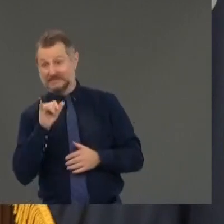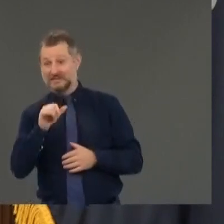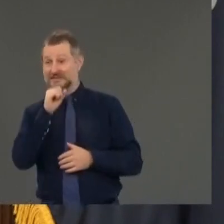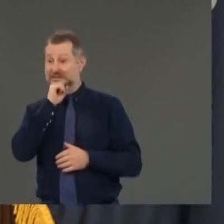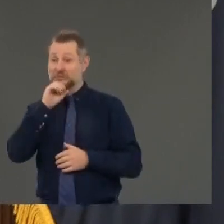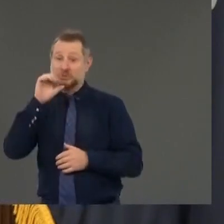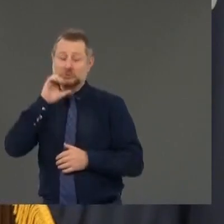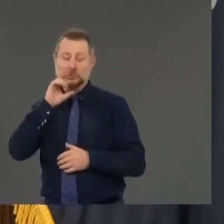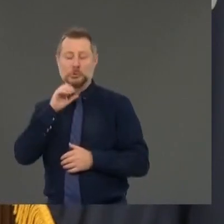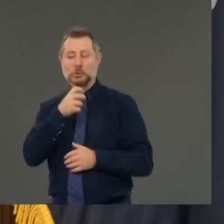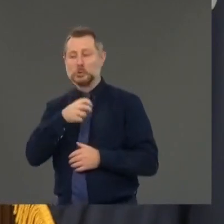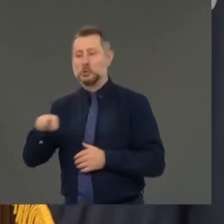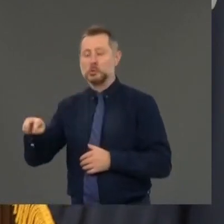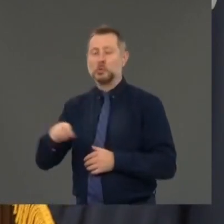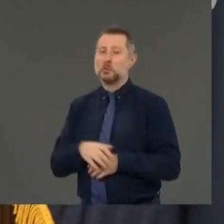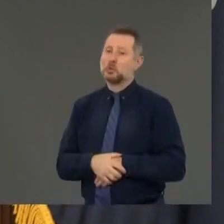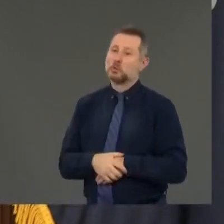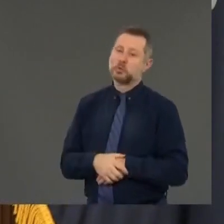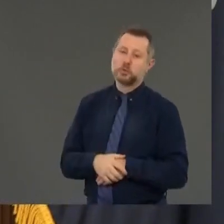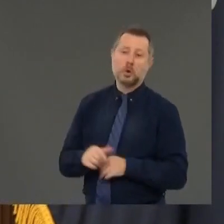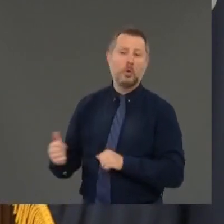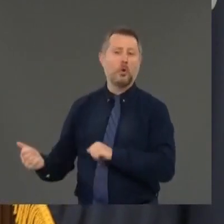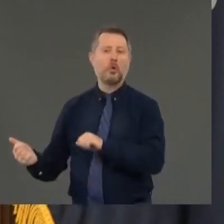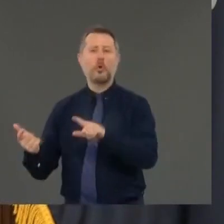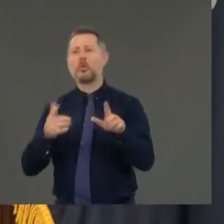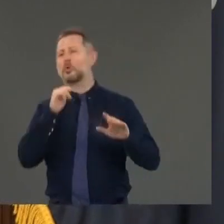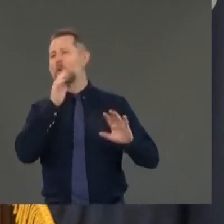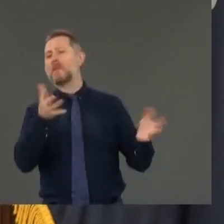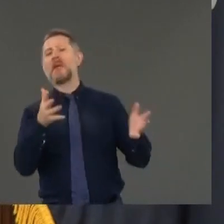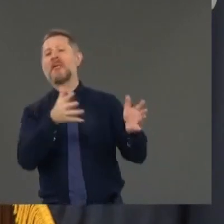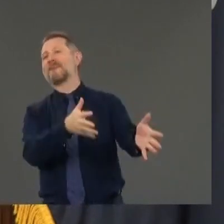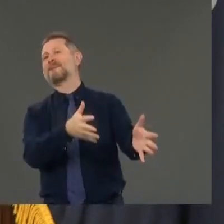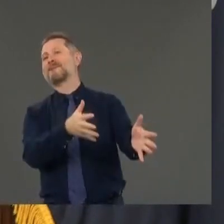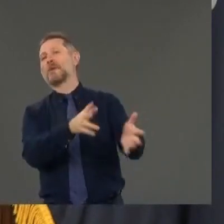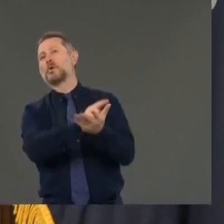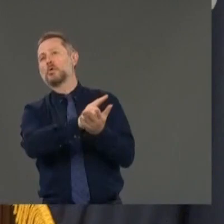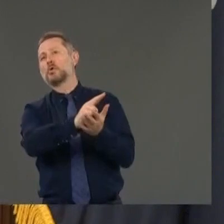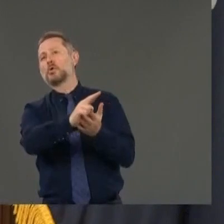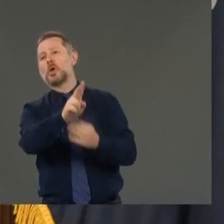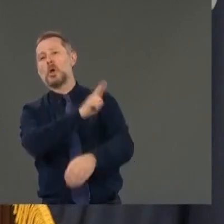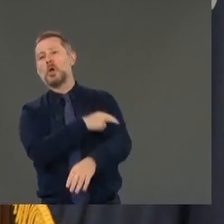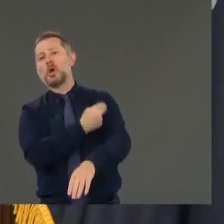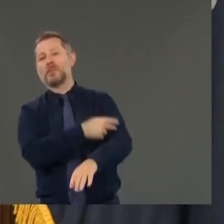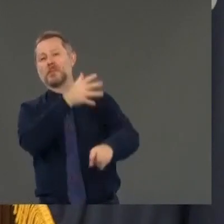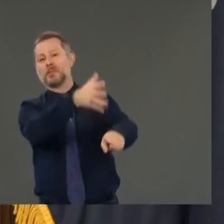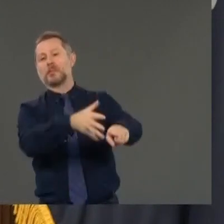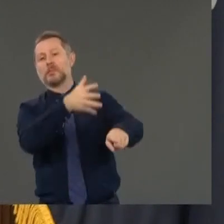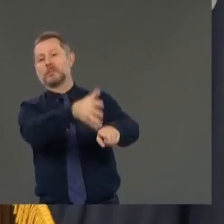BEST PATH FOR THAT SENIOR CITIZEN.